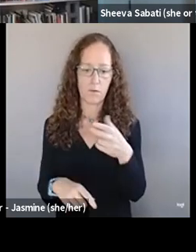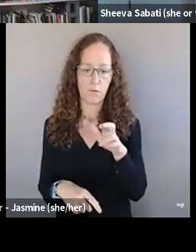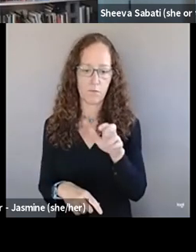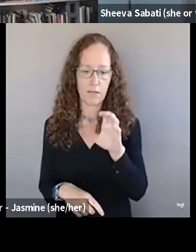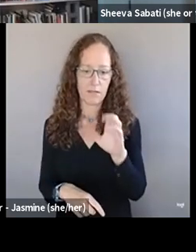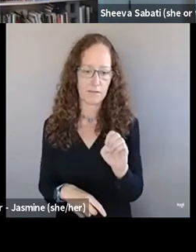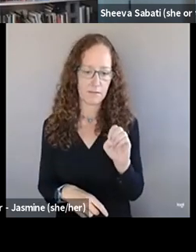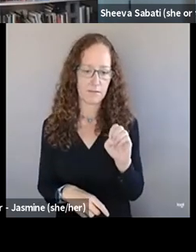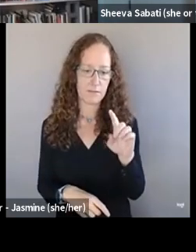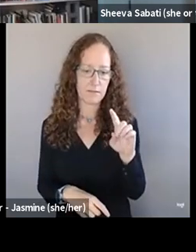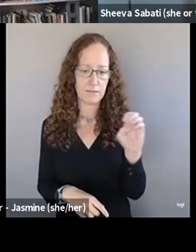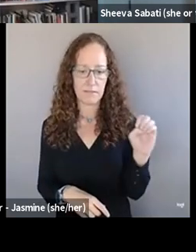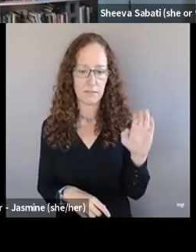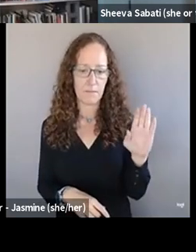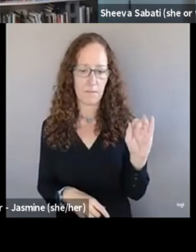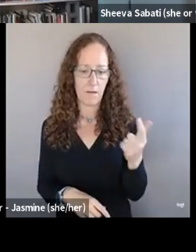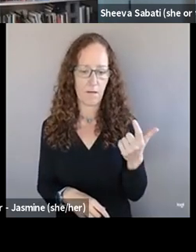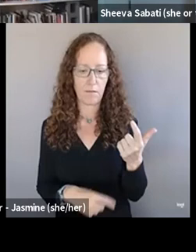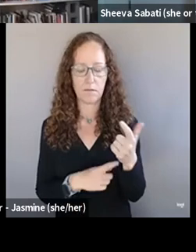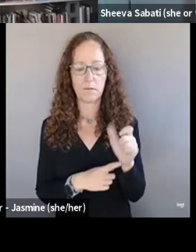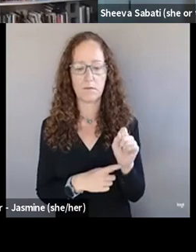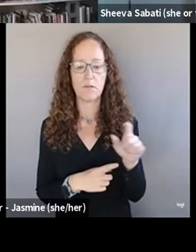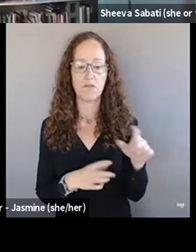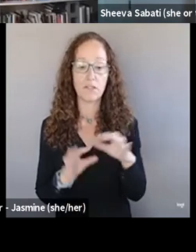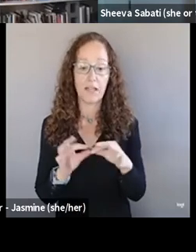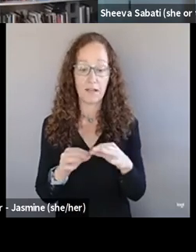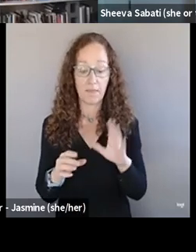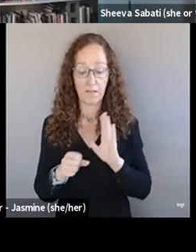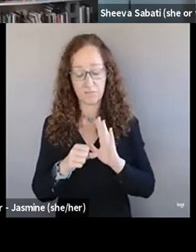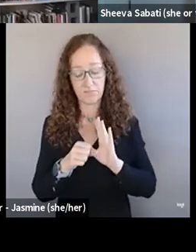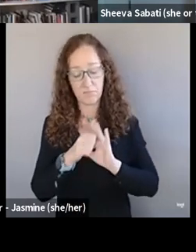the systems of oppression live inside of us. And so for me, a